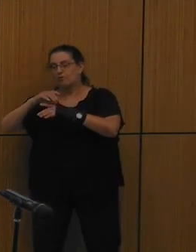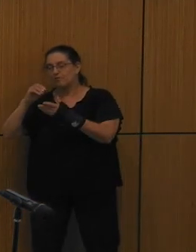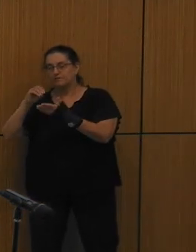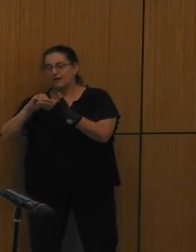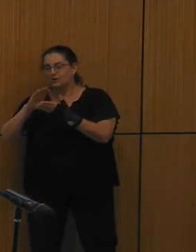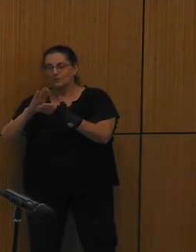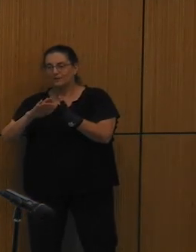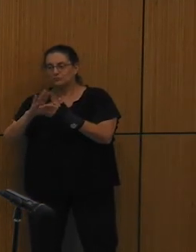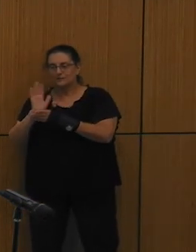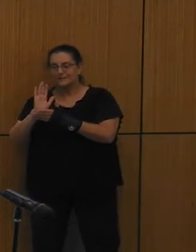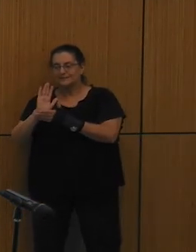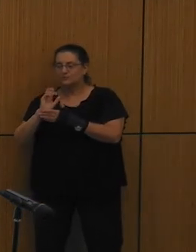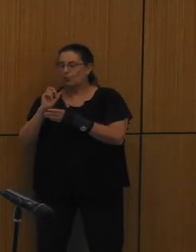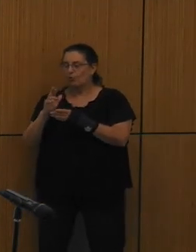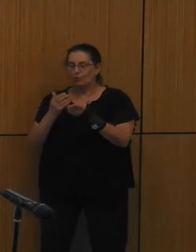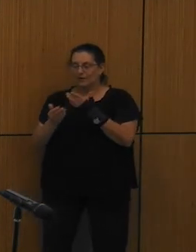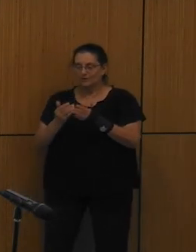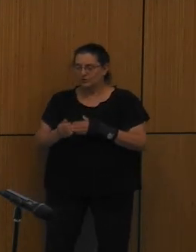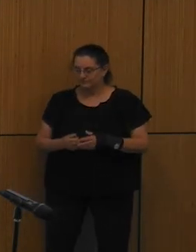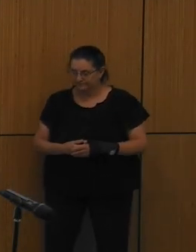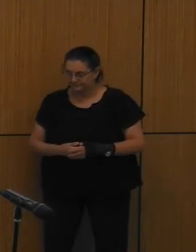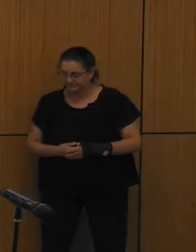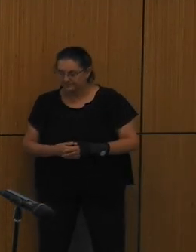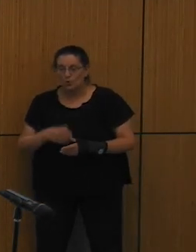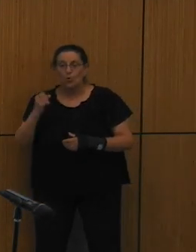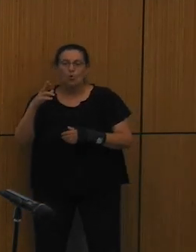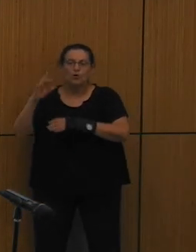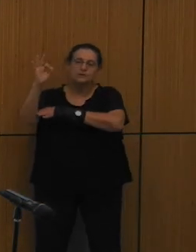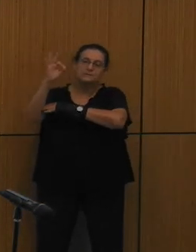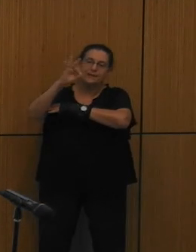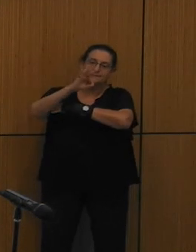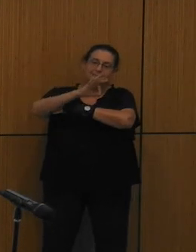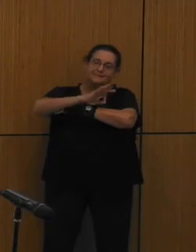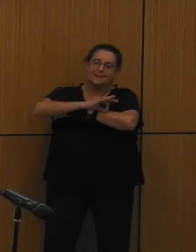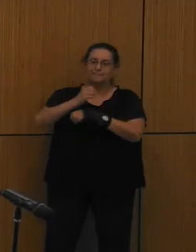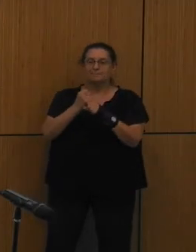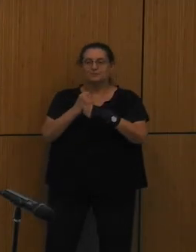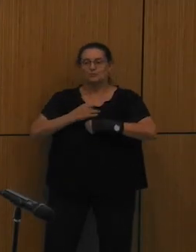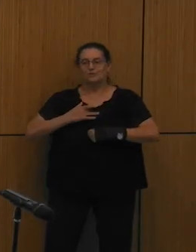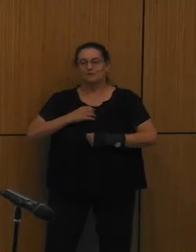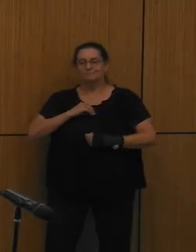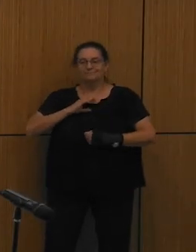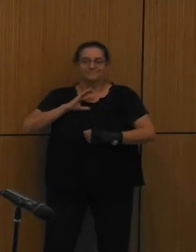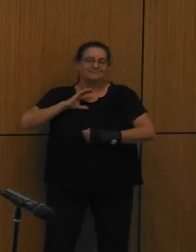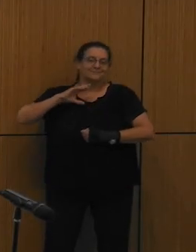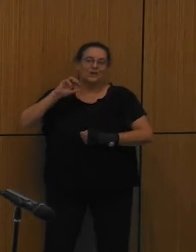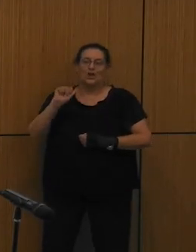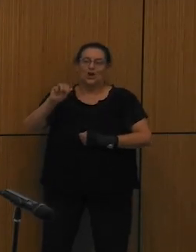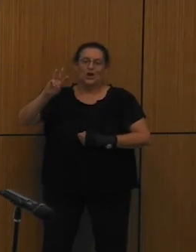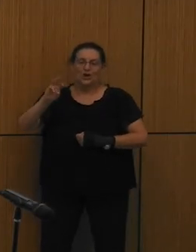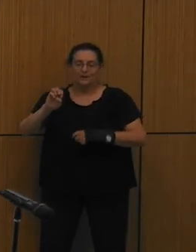you know, the majesty of a sunset is very, inducing. And what they found,